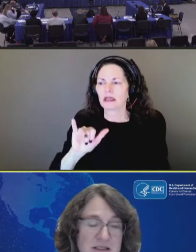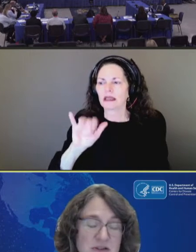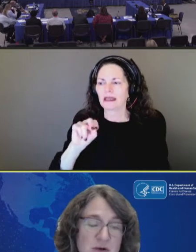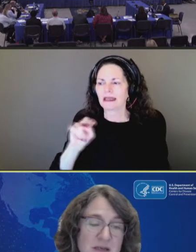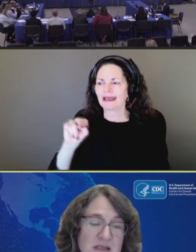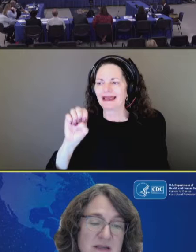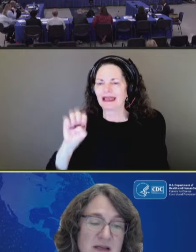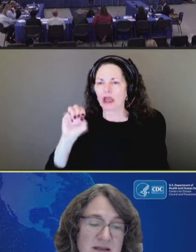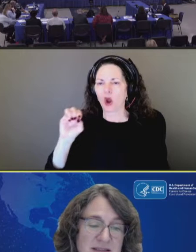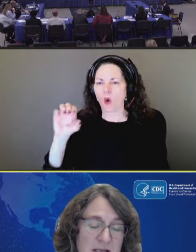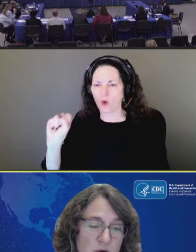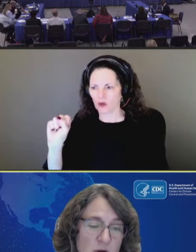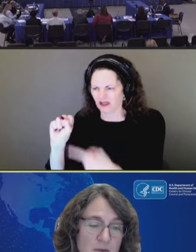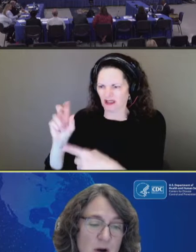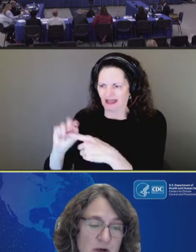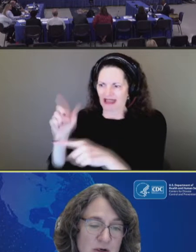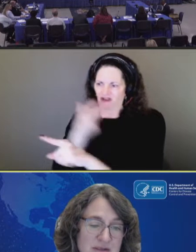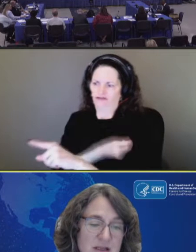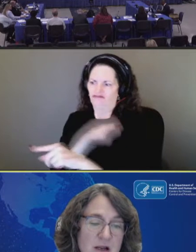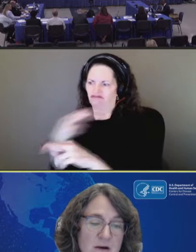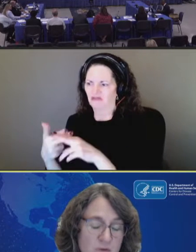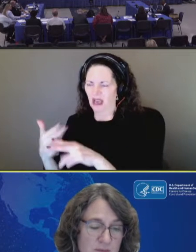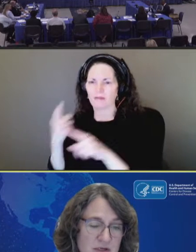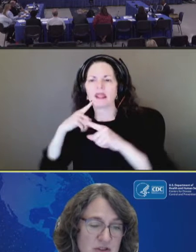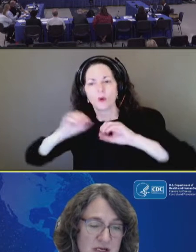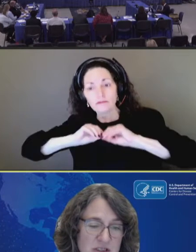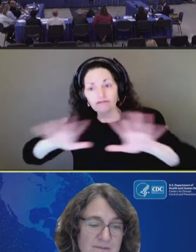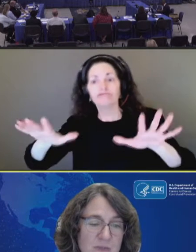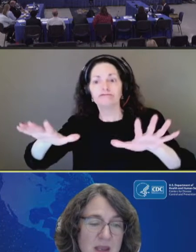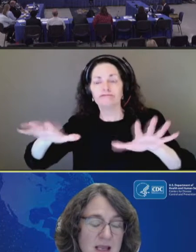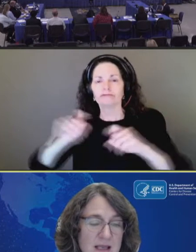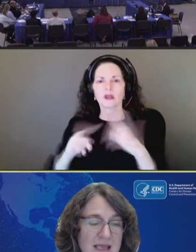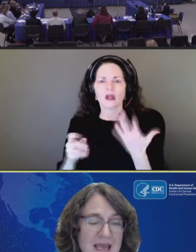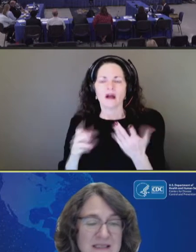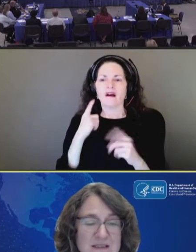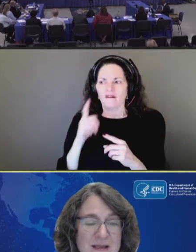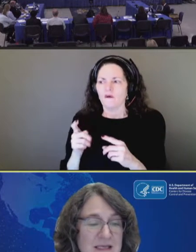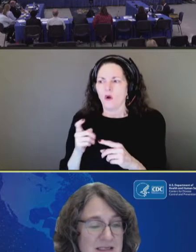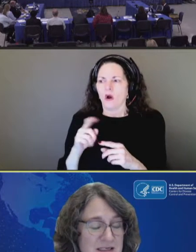to be distributed to the state local health partners for administration. Cases begin to